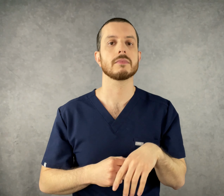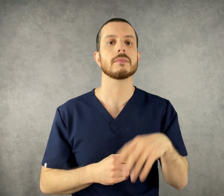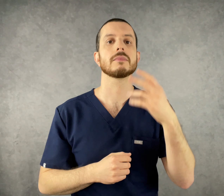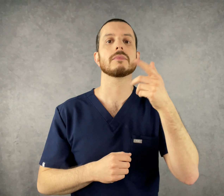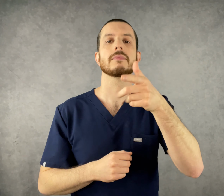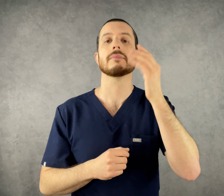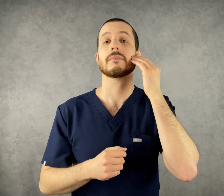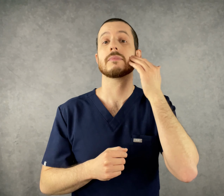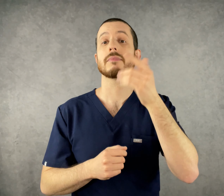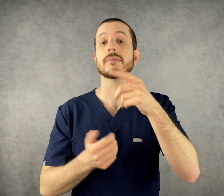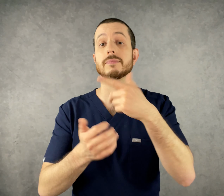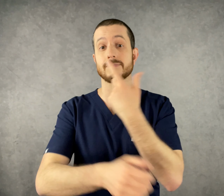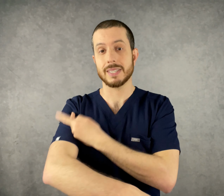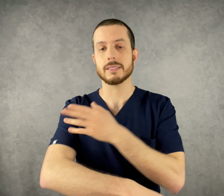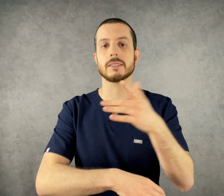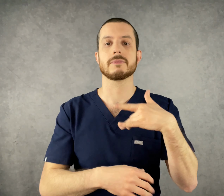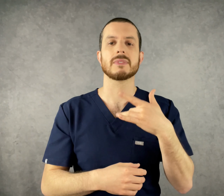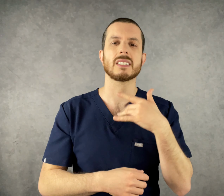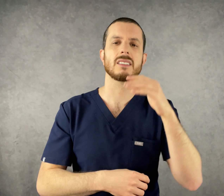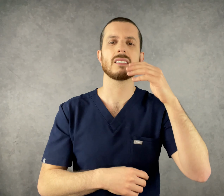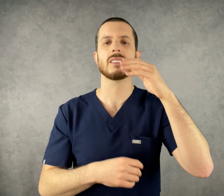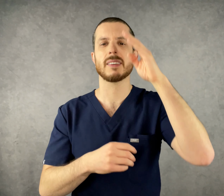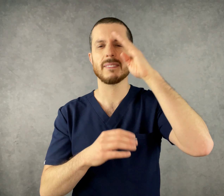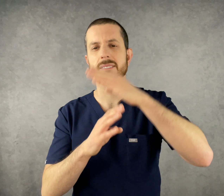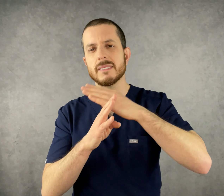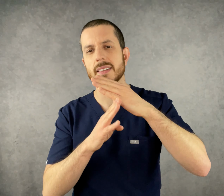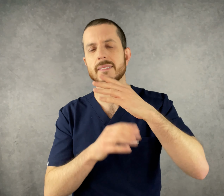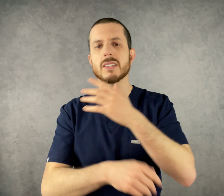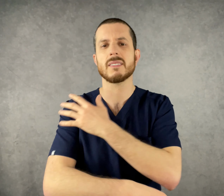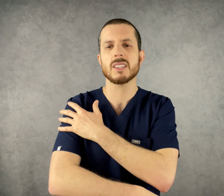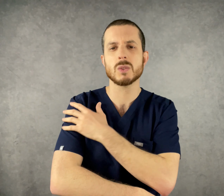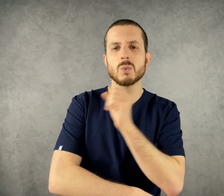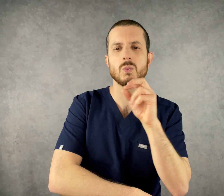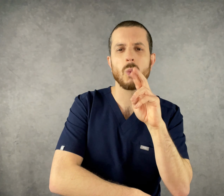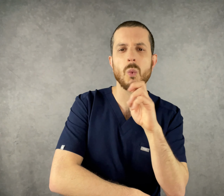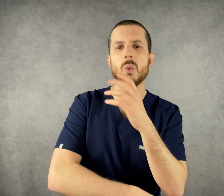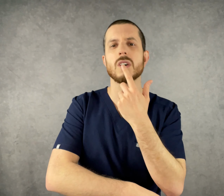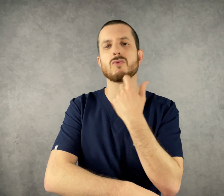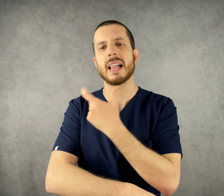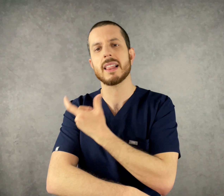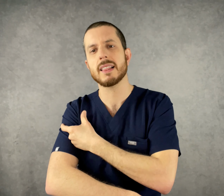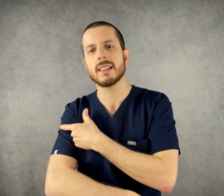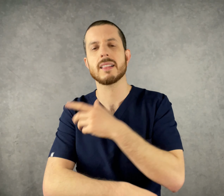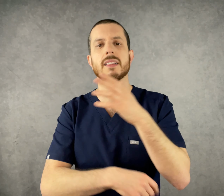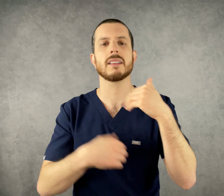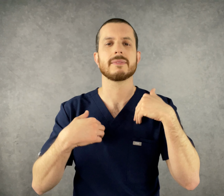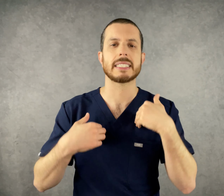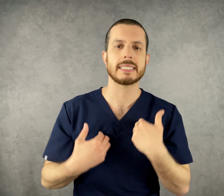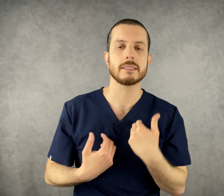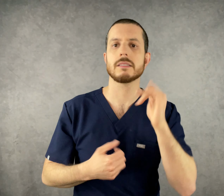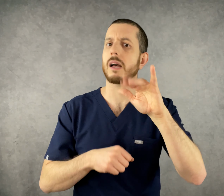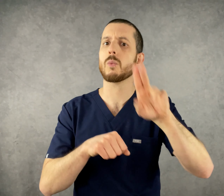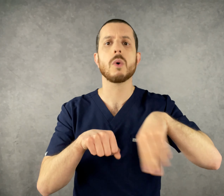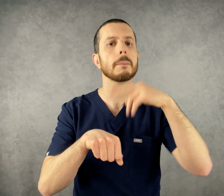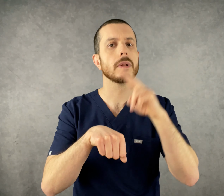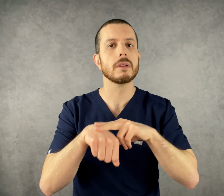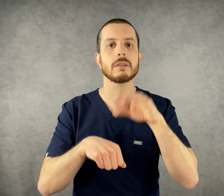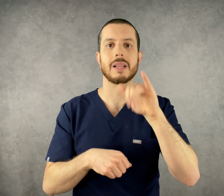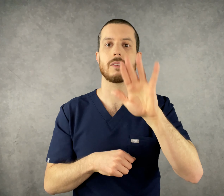You know how after getting a vaccine, you may feel feverish, have a sore and red arm, and feel fatigued-- that is completely normal!